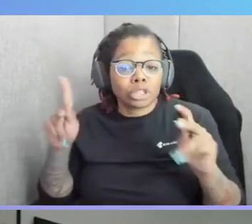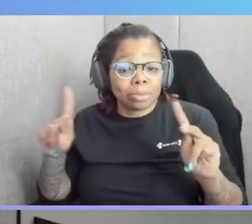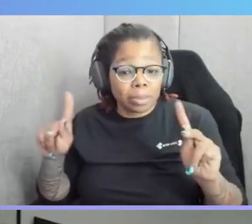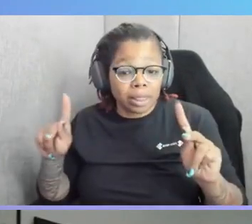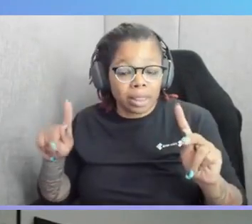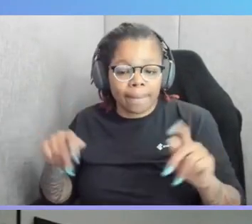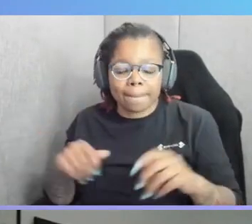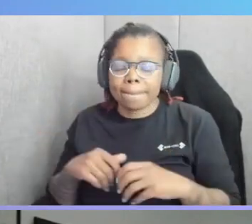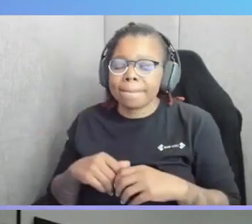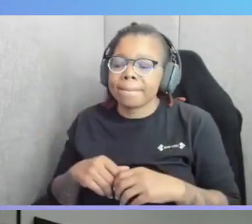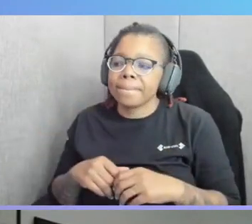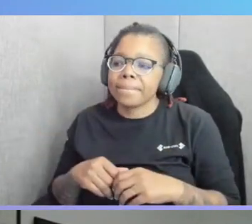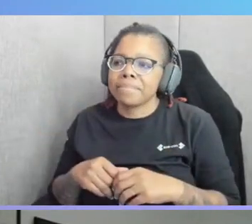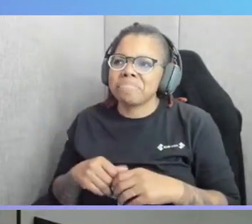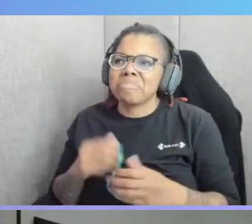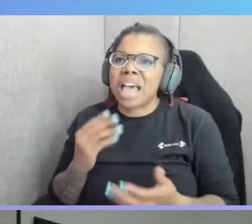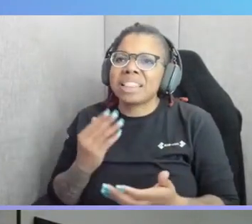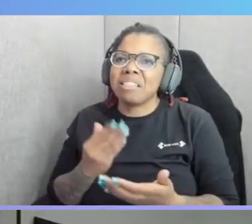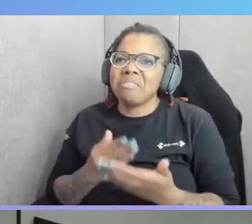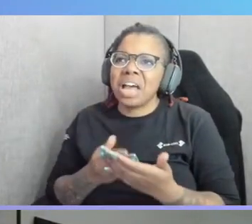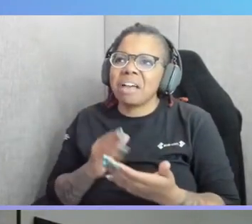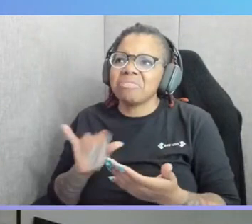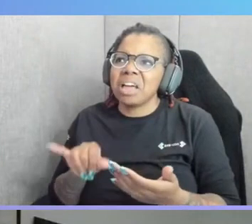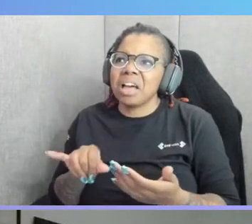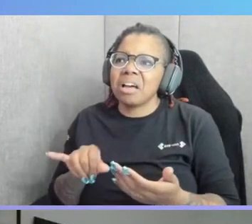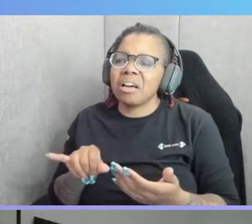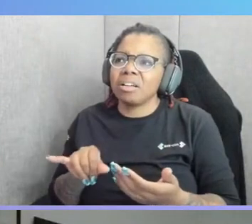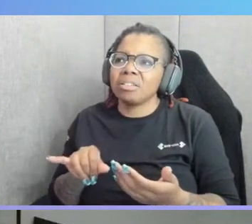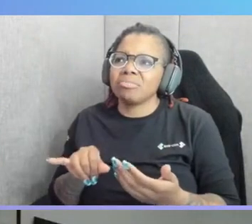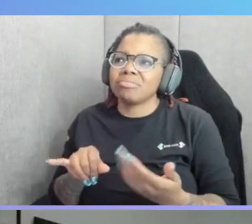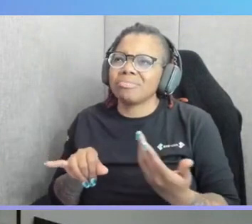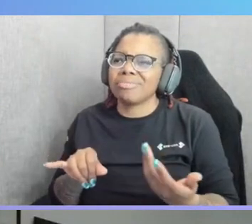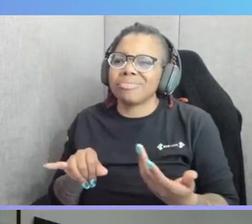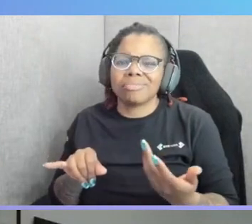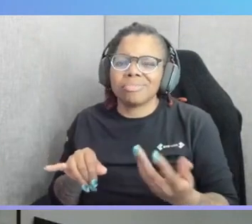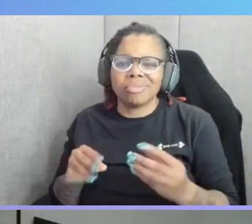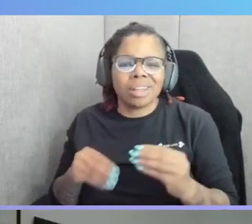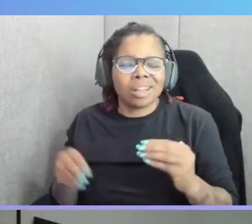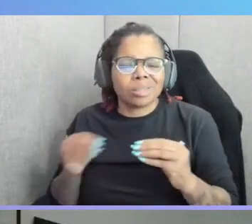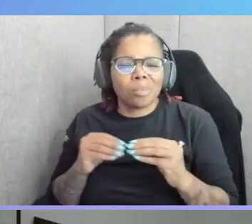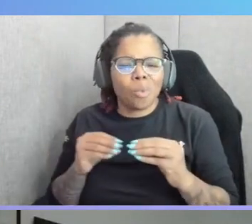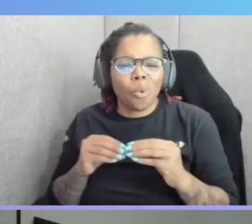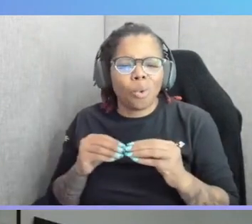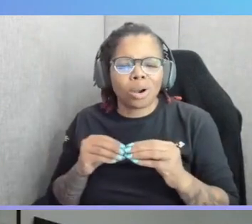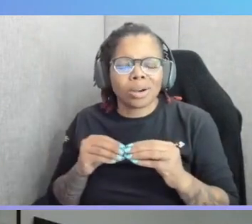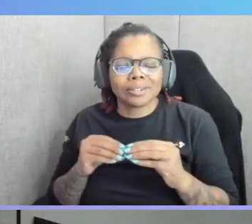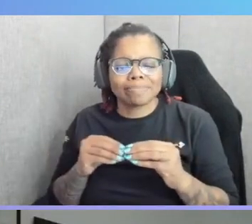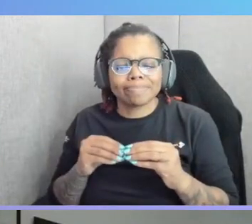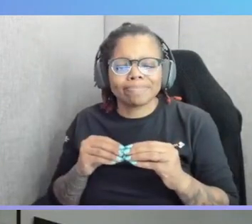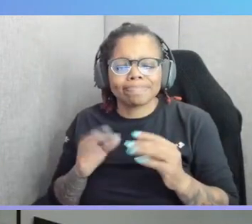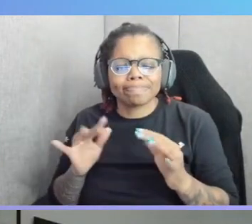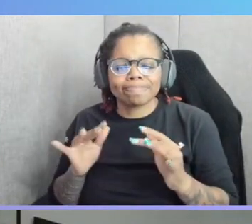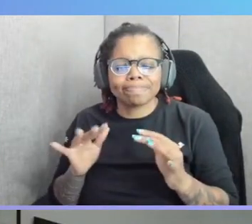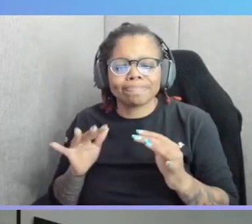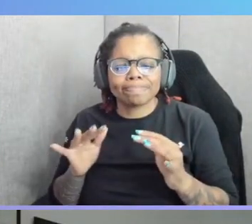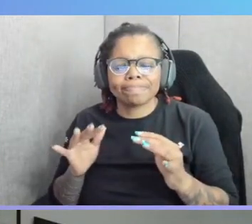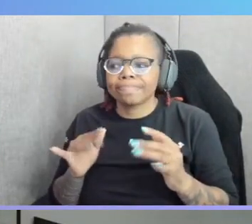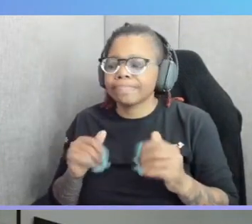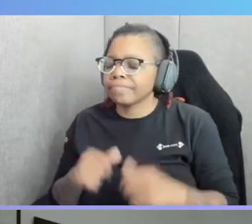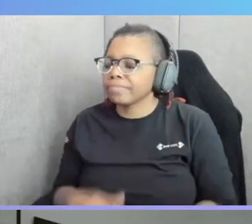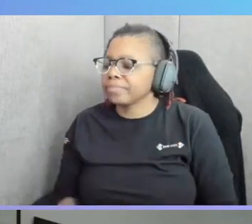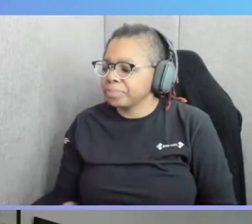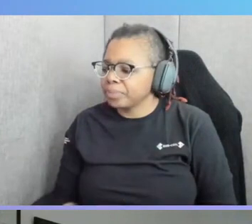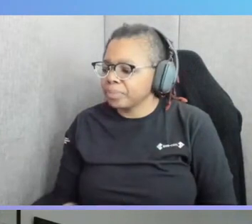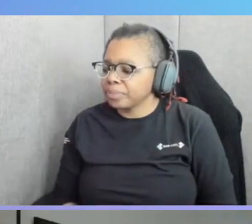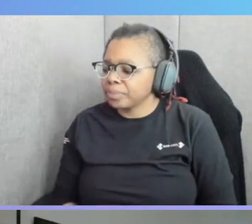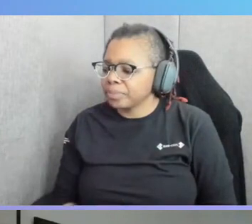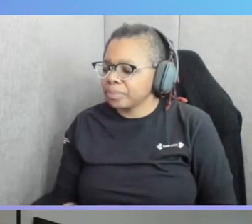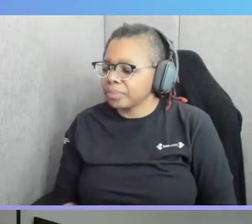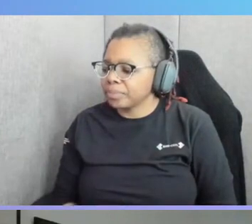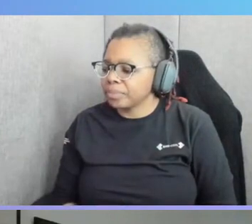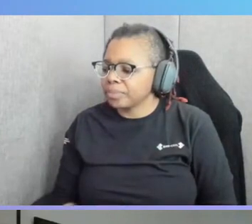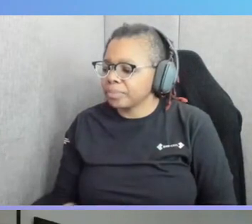fact that the more the more um, it people wanted participants